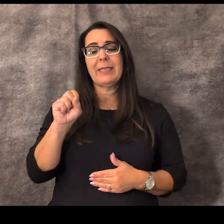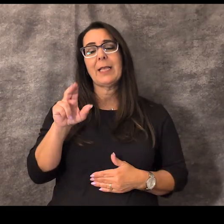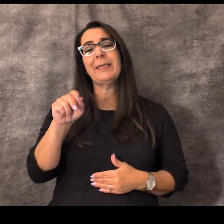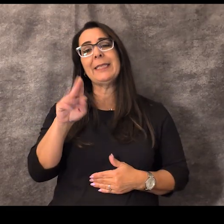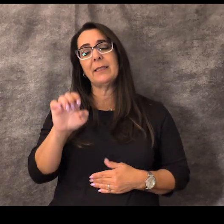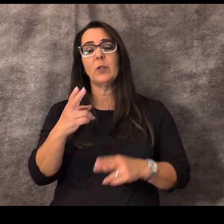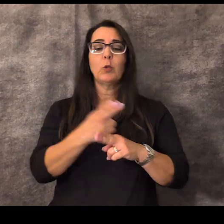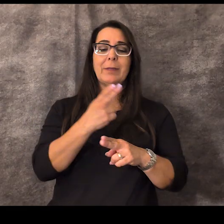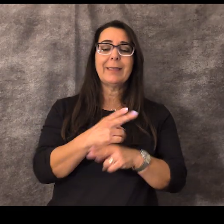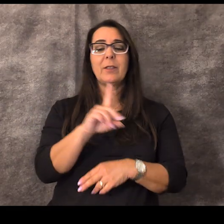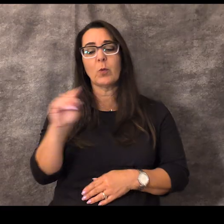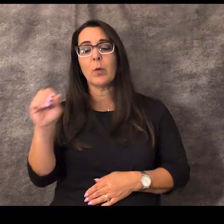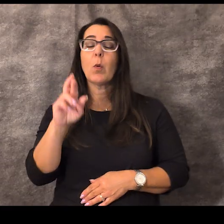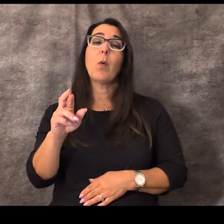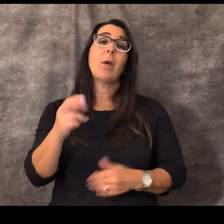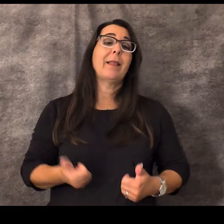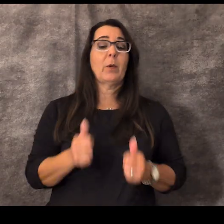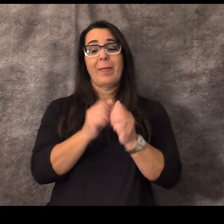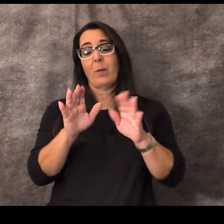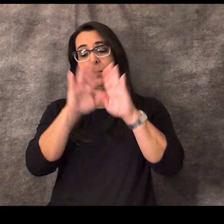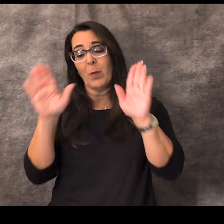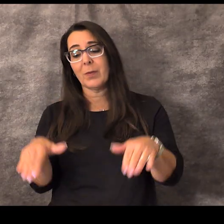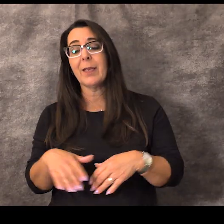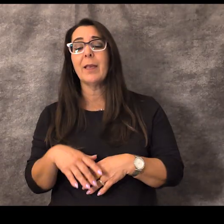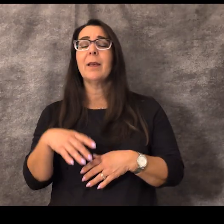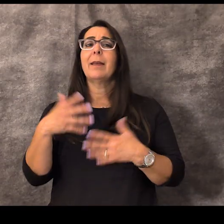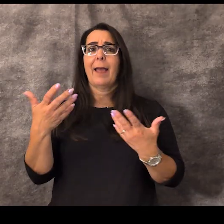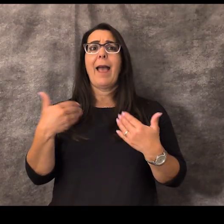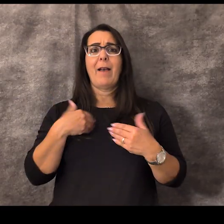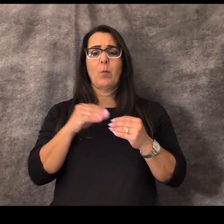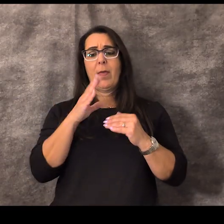these co-occurring disabilities within Tulare County